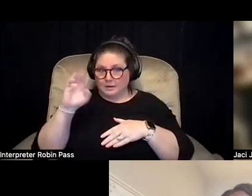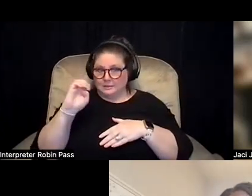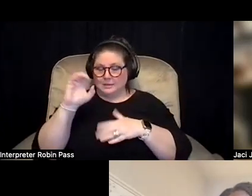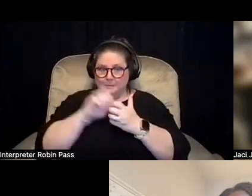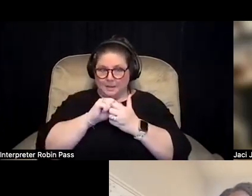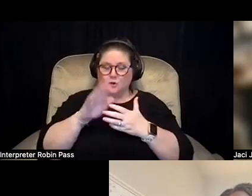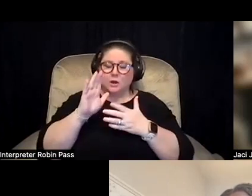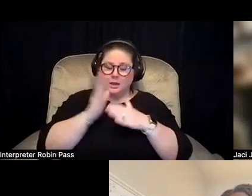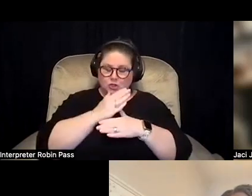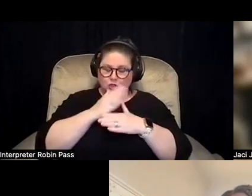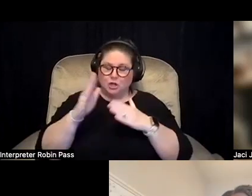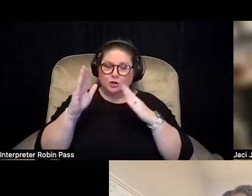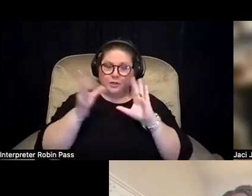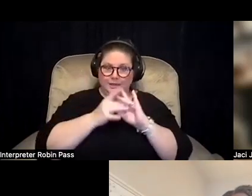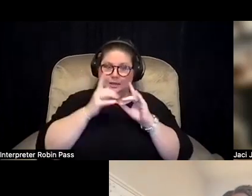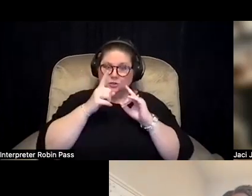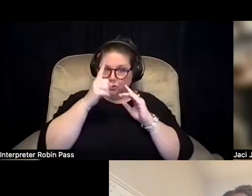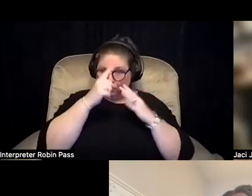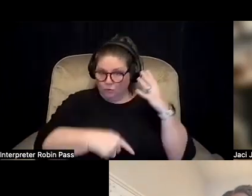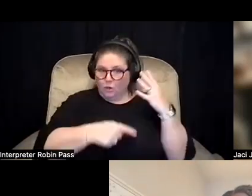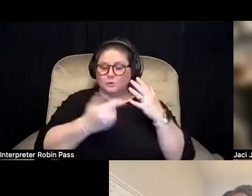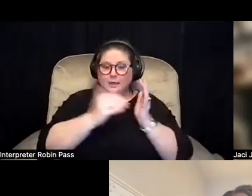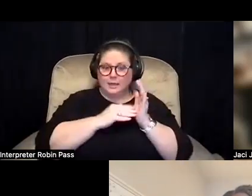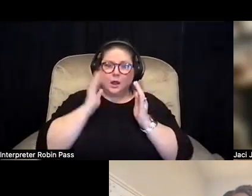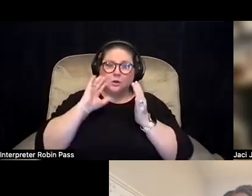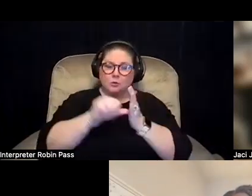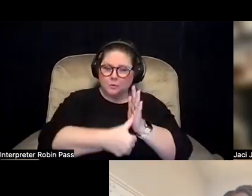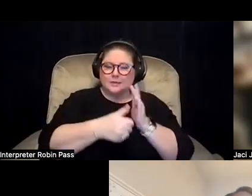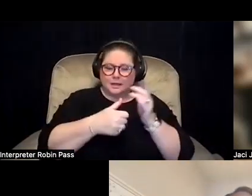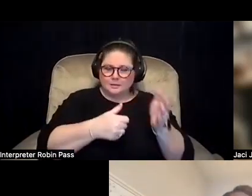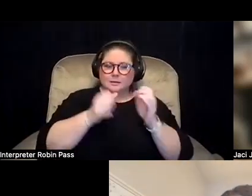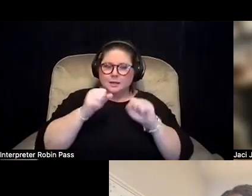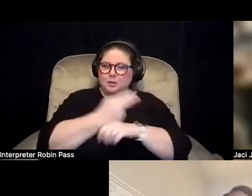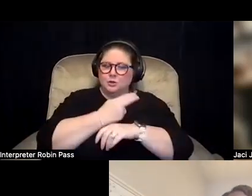you wanted to point out that these can be used by people everywhere not just in tulsa but can